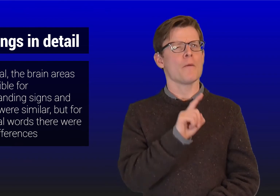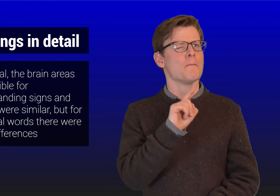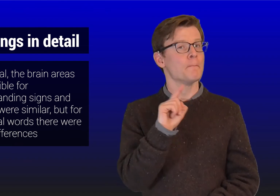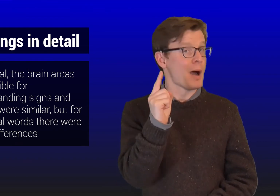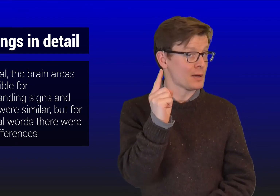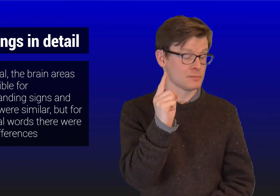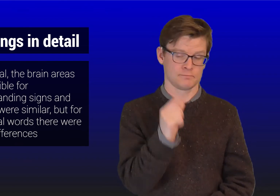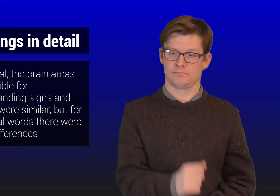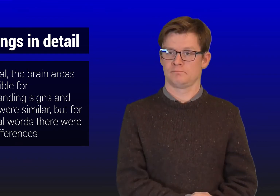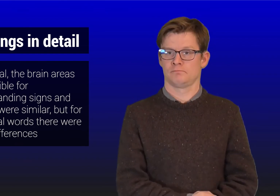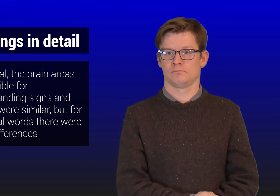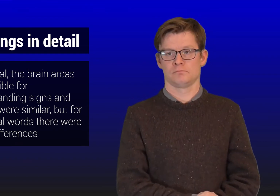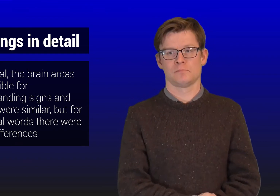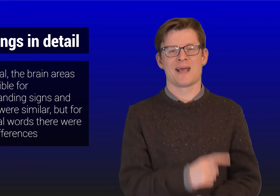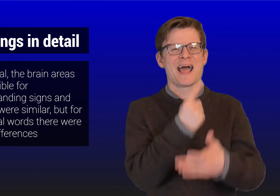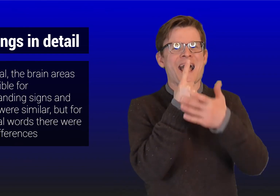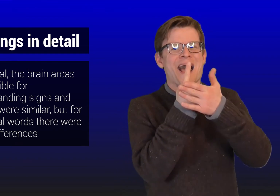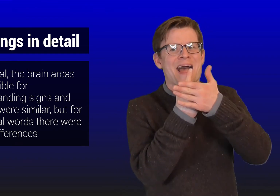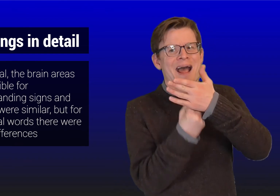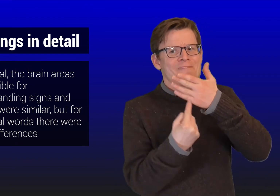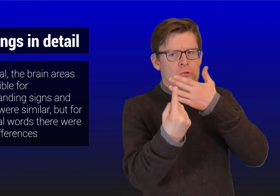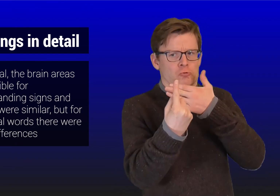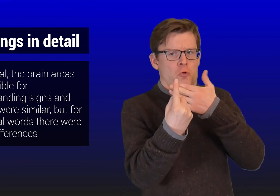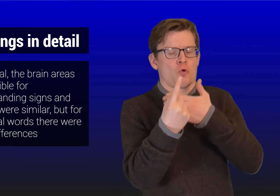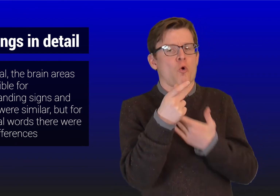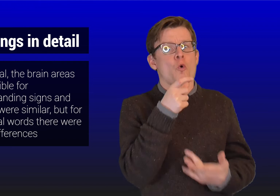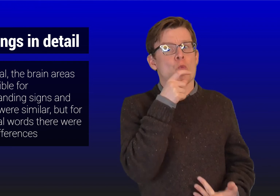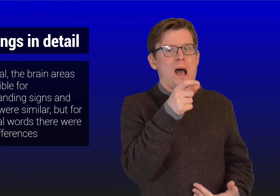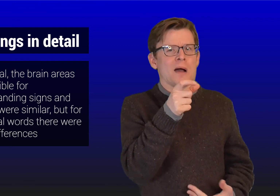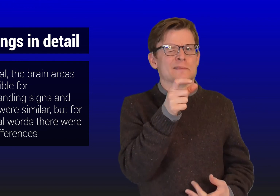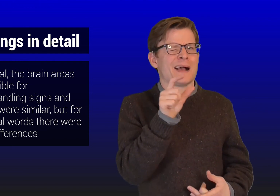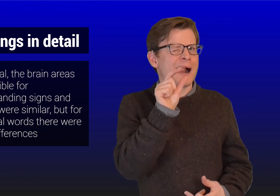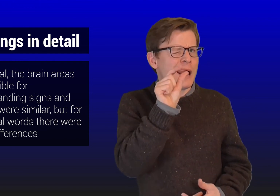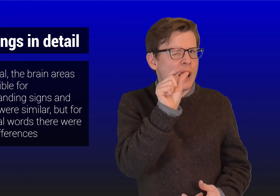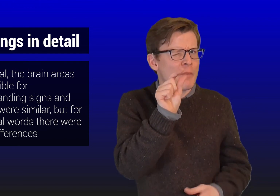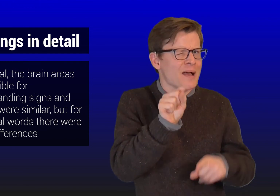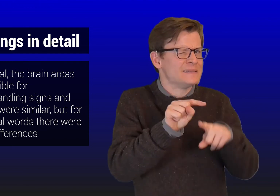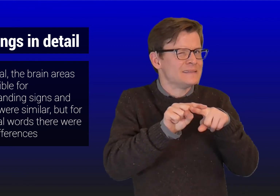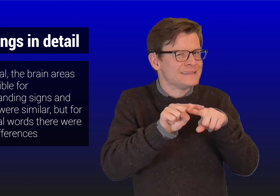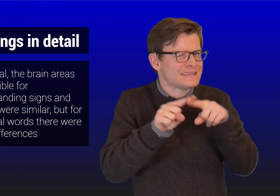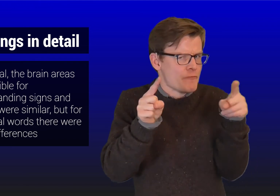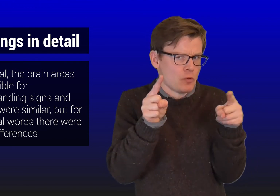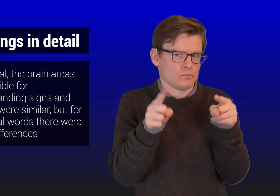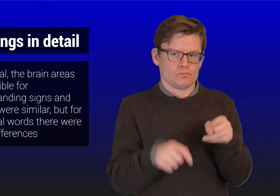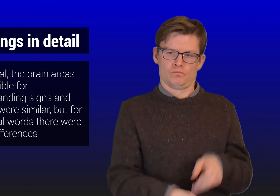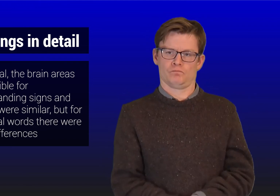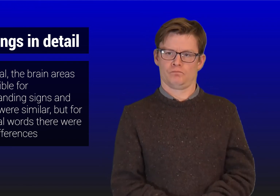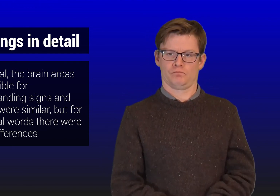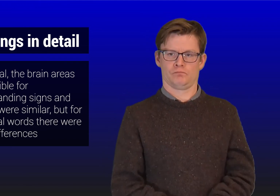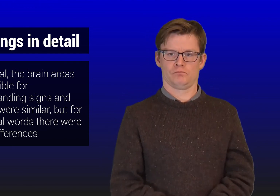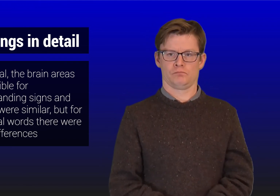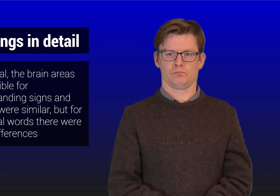but for individual words there were slight differences.